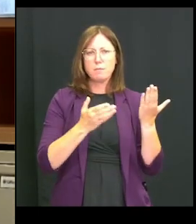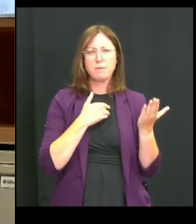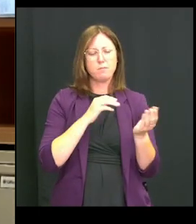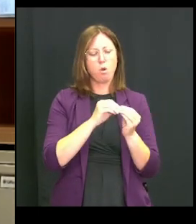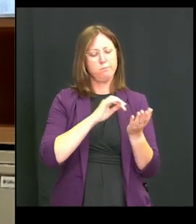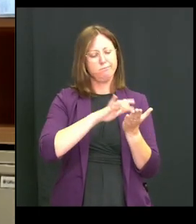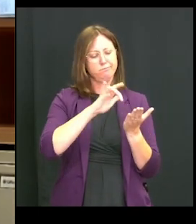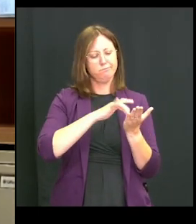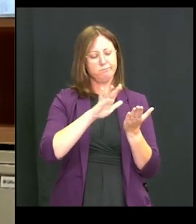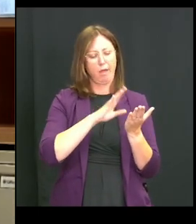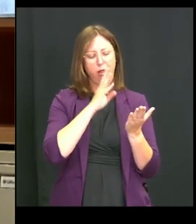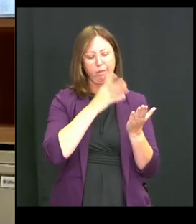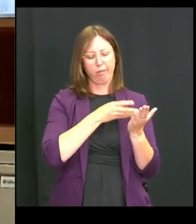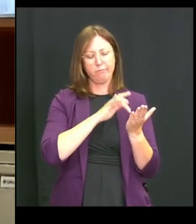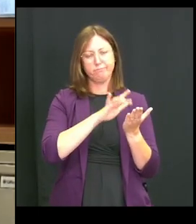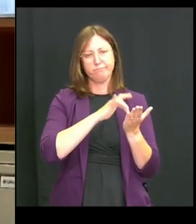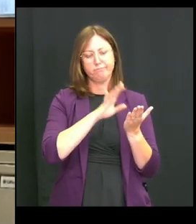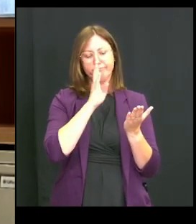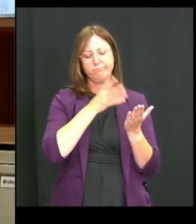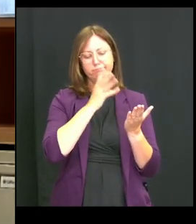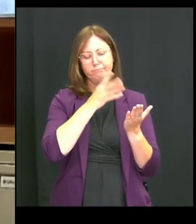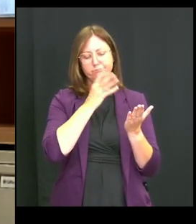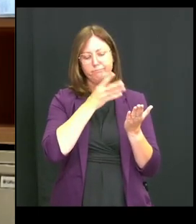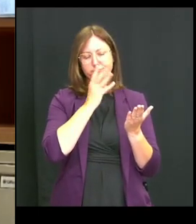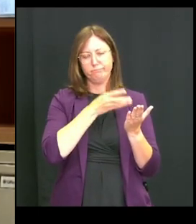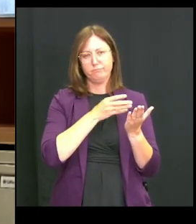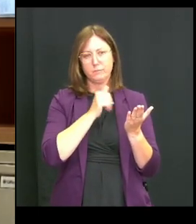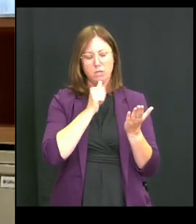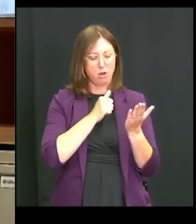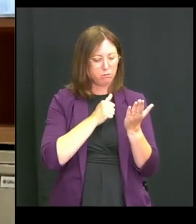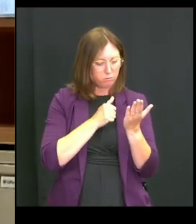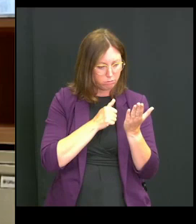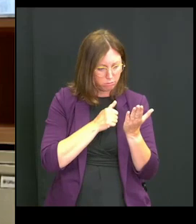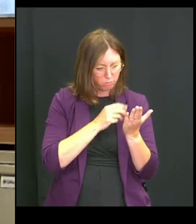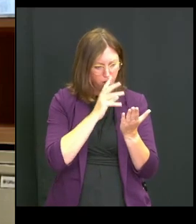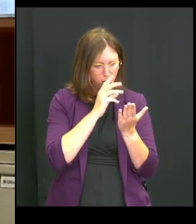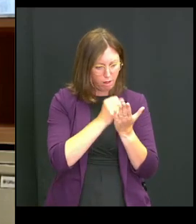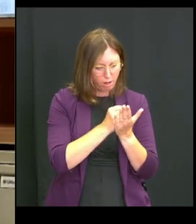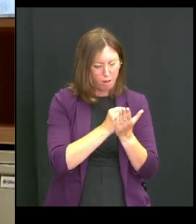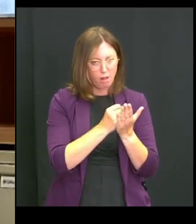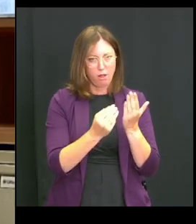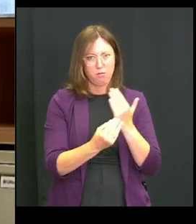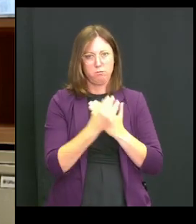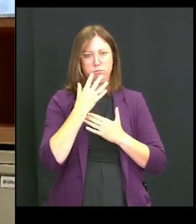without necessarily being overtly influenced by the inflammatory content that they see.